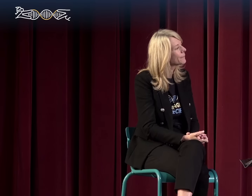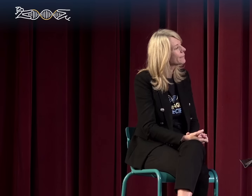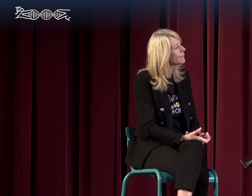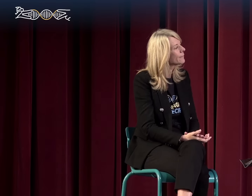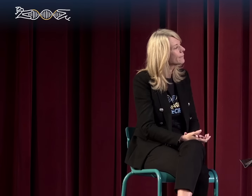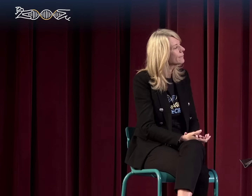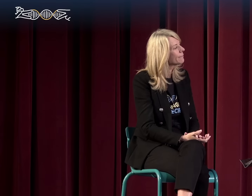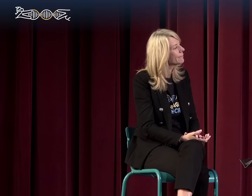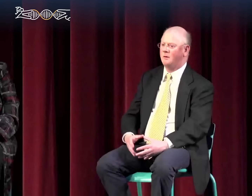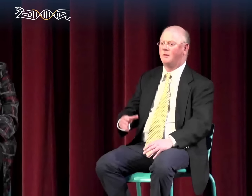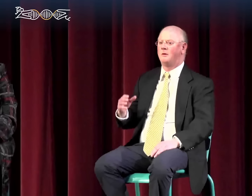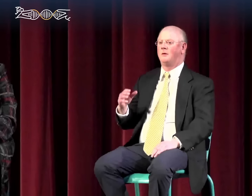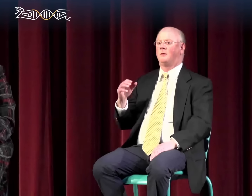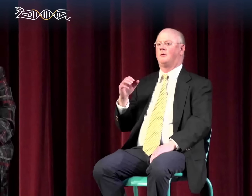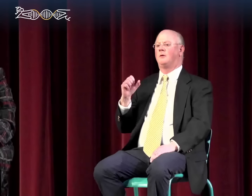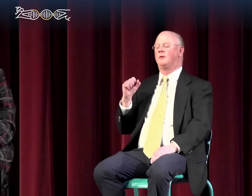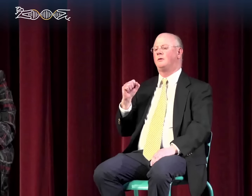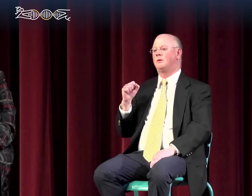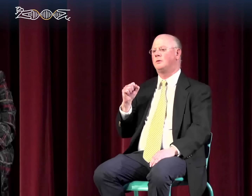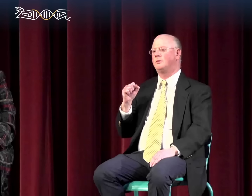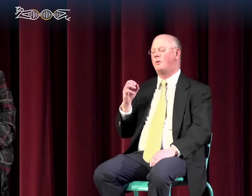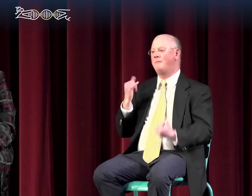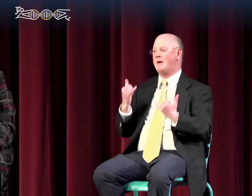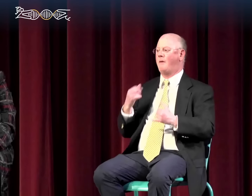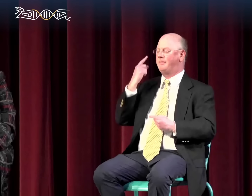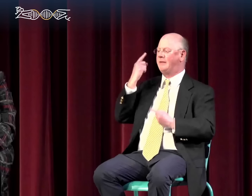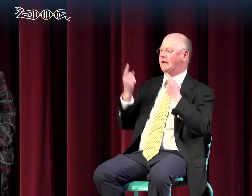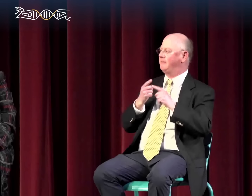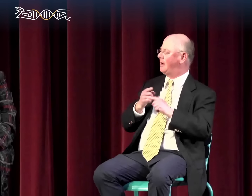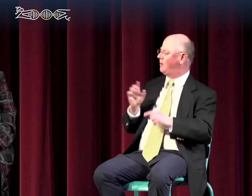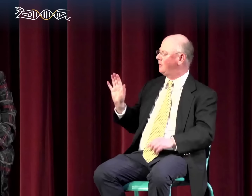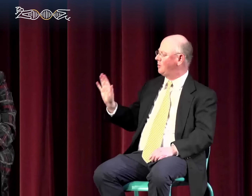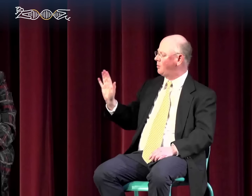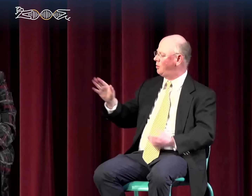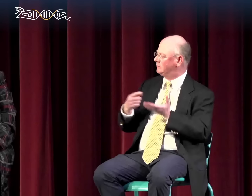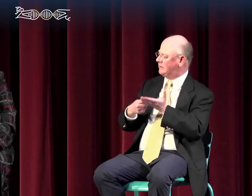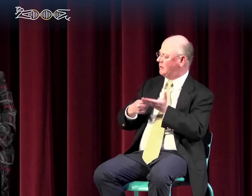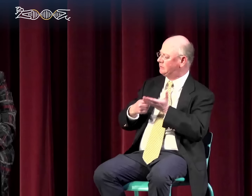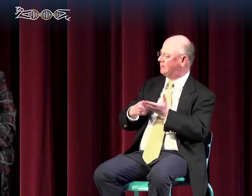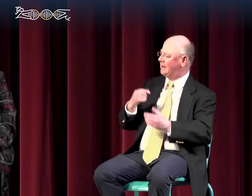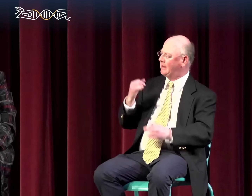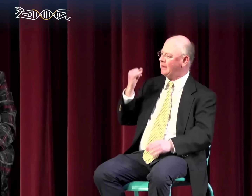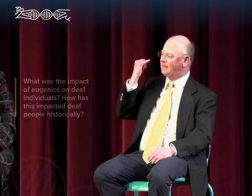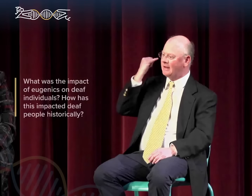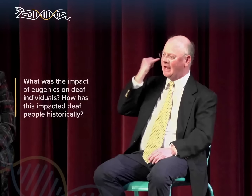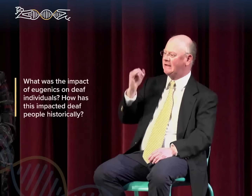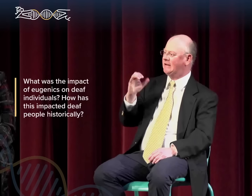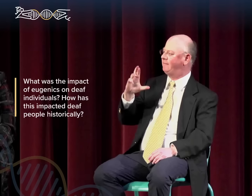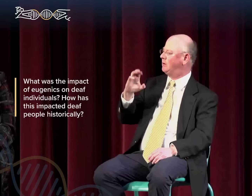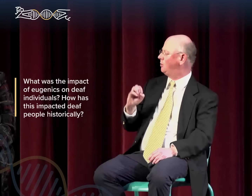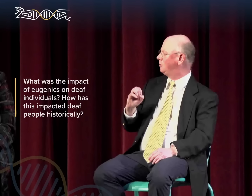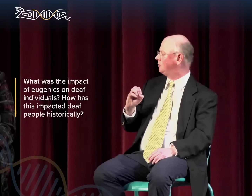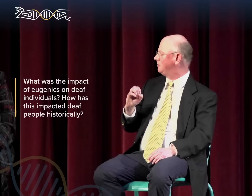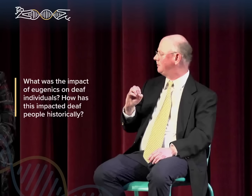what's been that impact? So, now, thinking about this in relation to comments